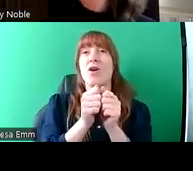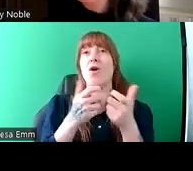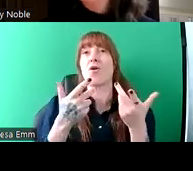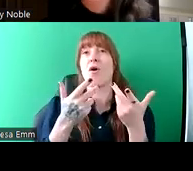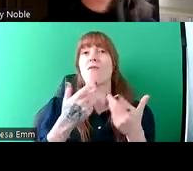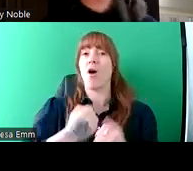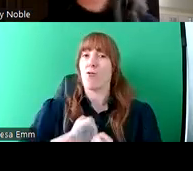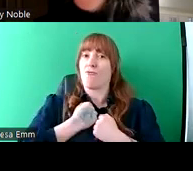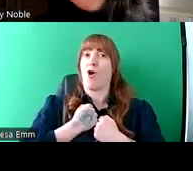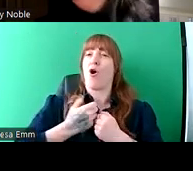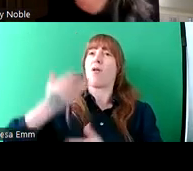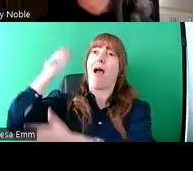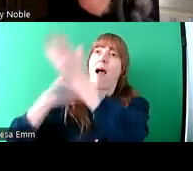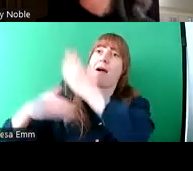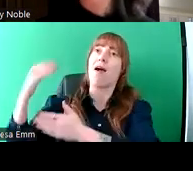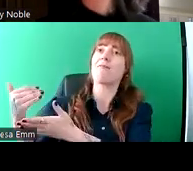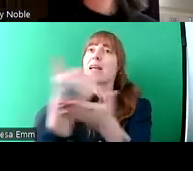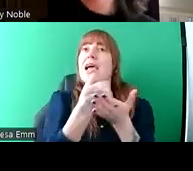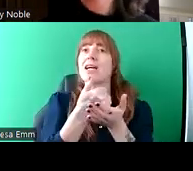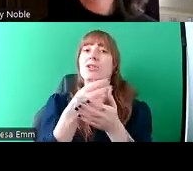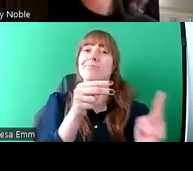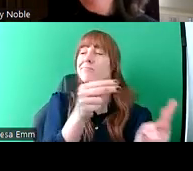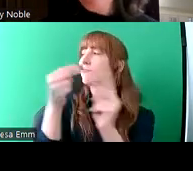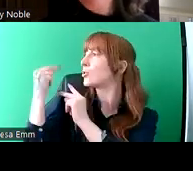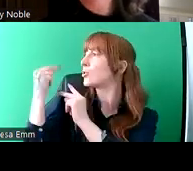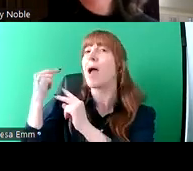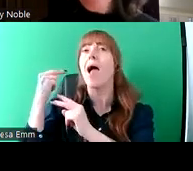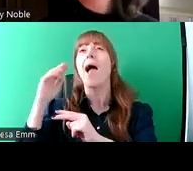accessible, but also to look back in all the work that had been done in the past,